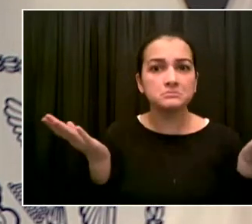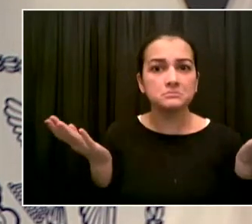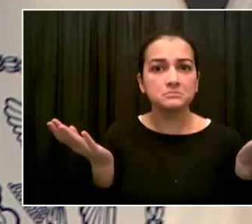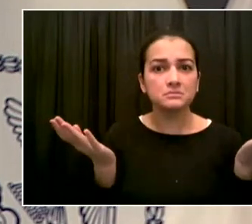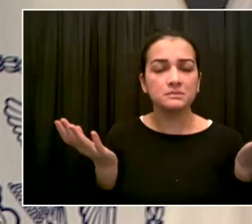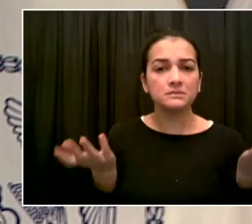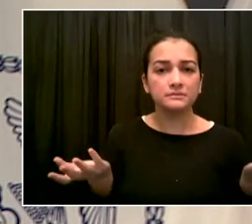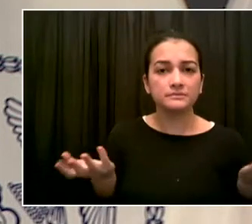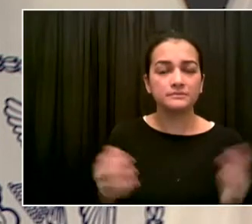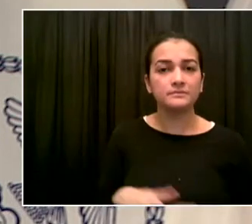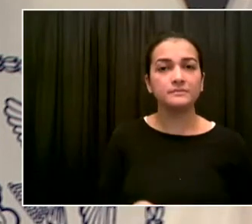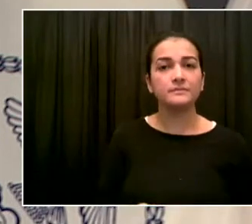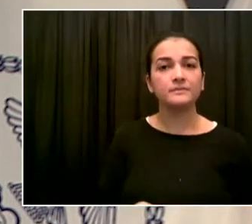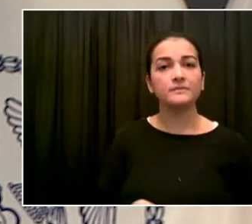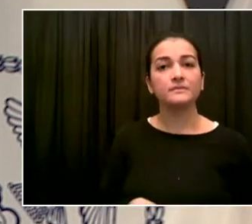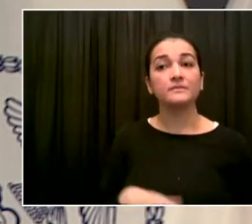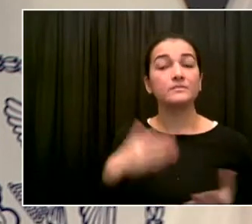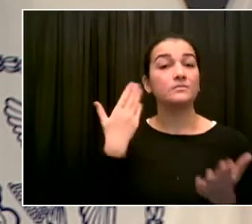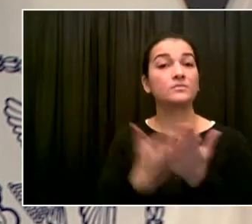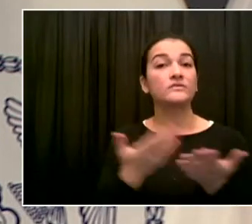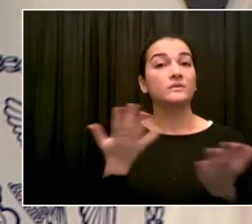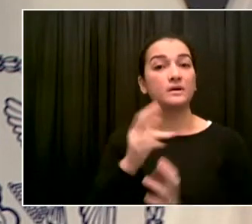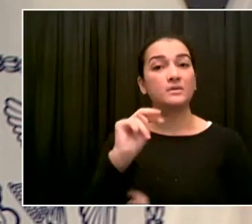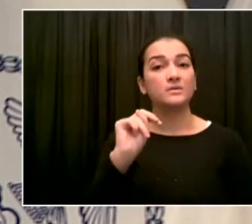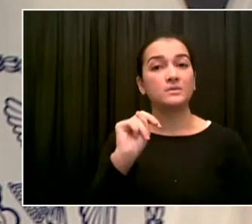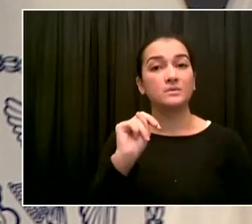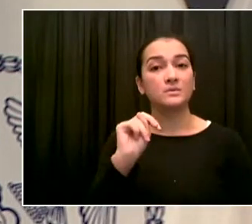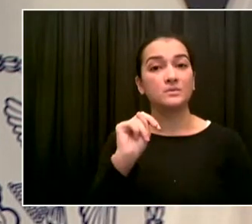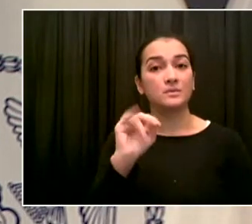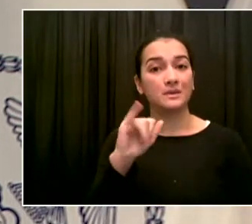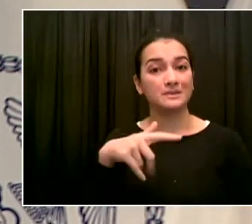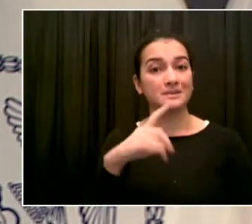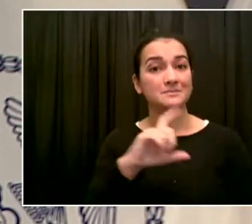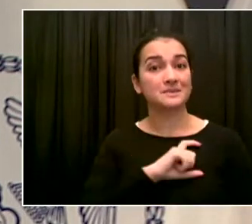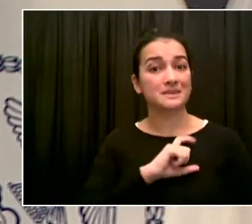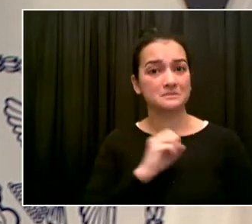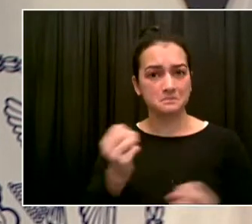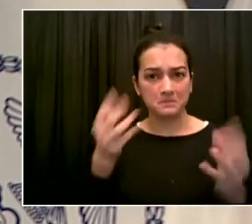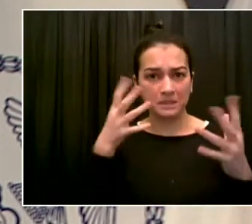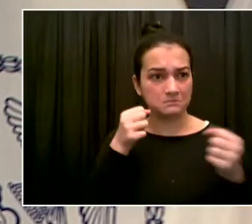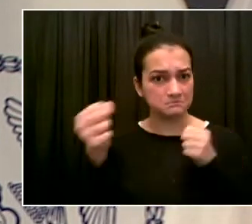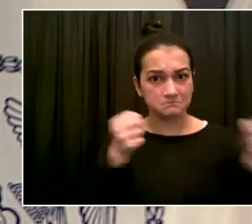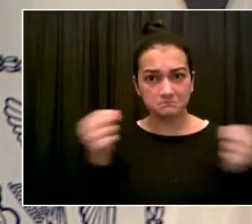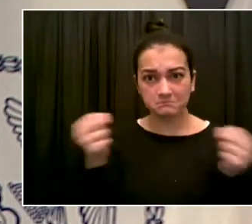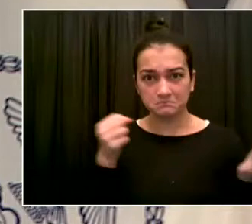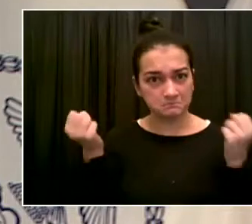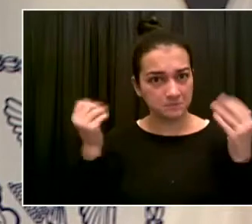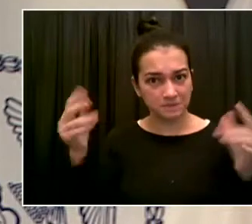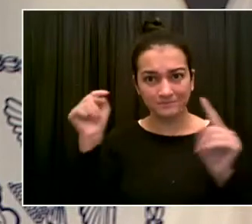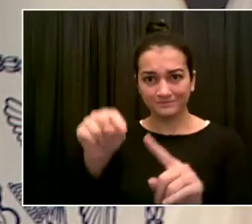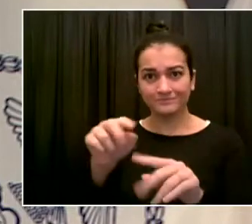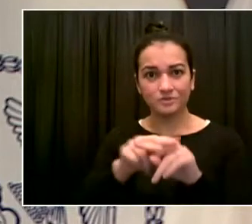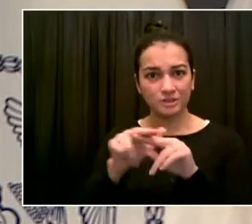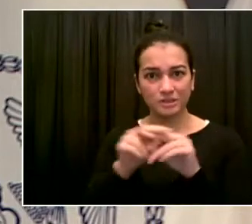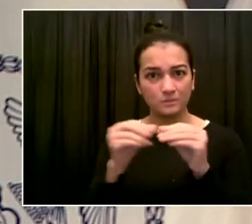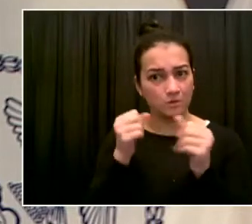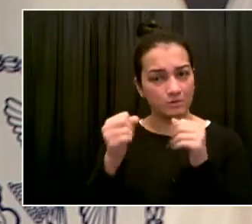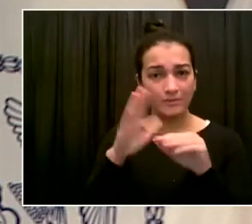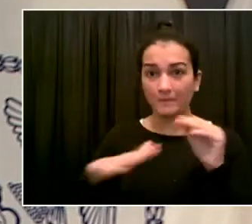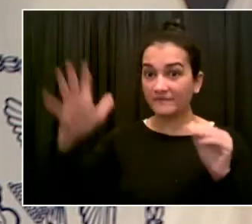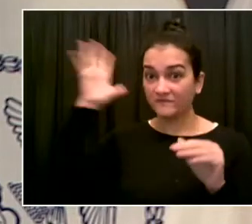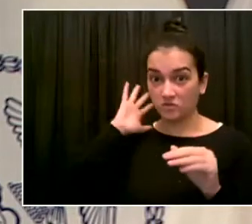THING, THE FACTS